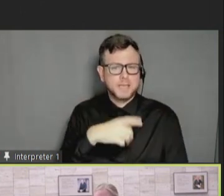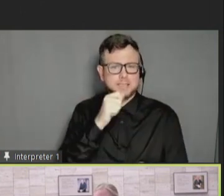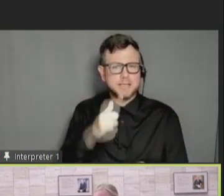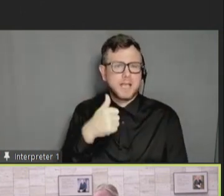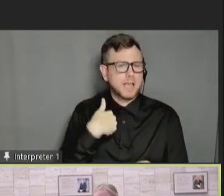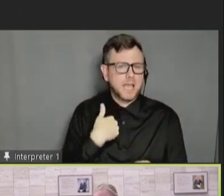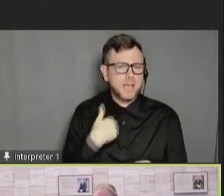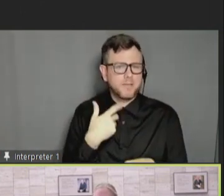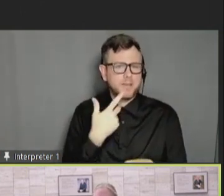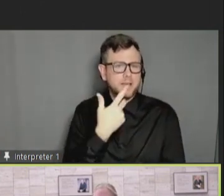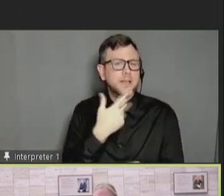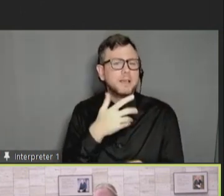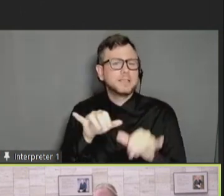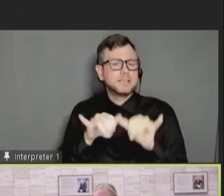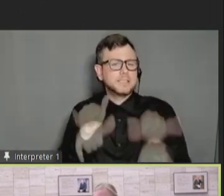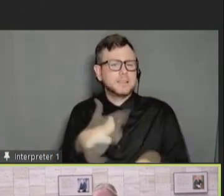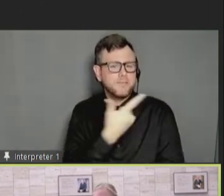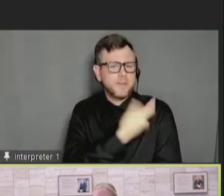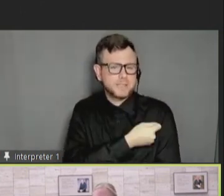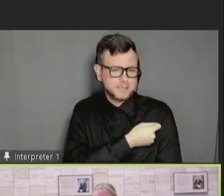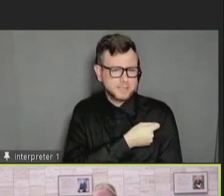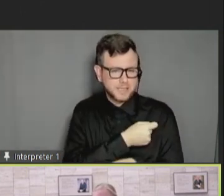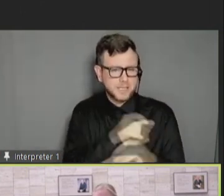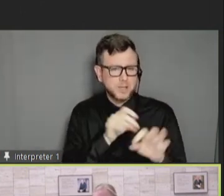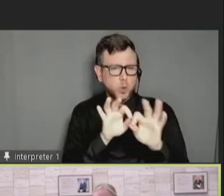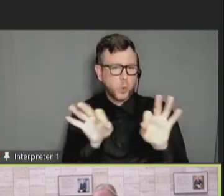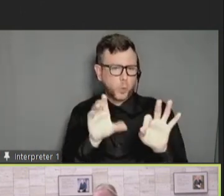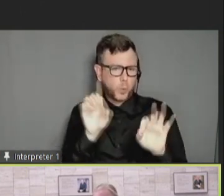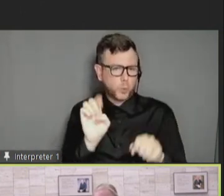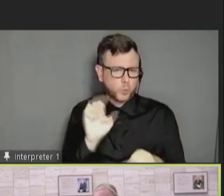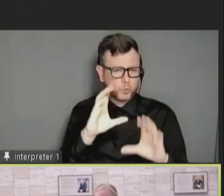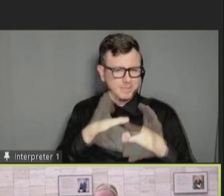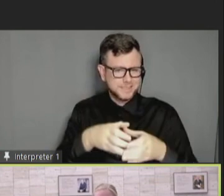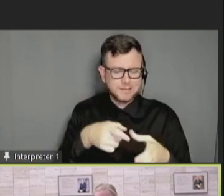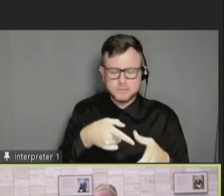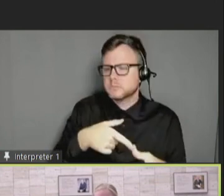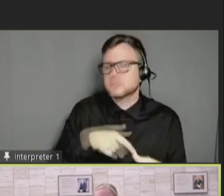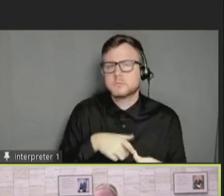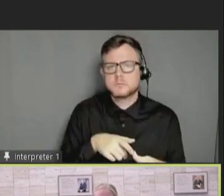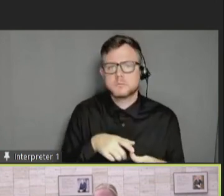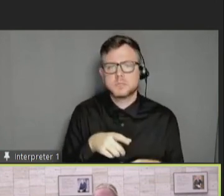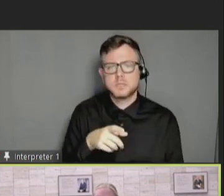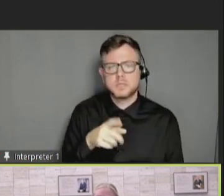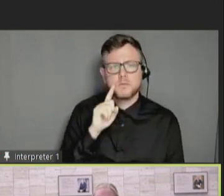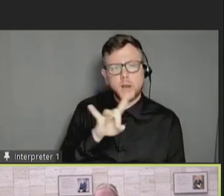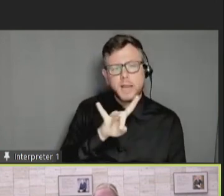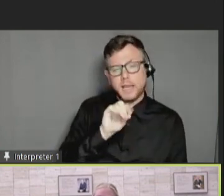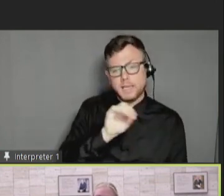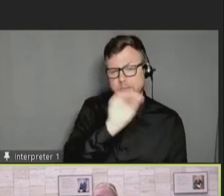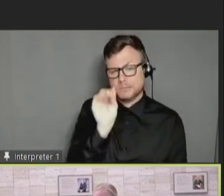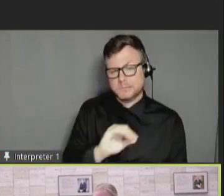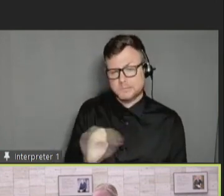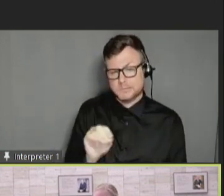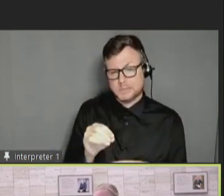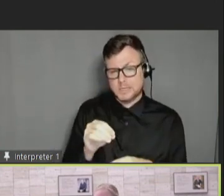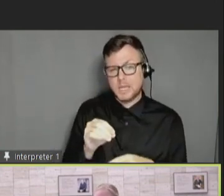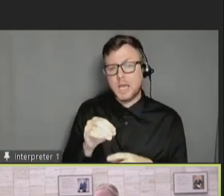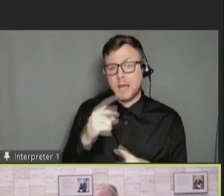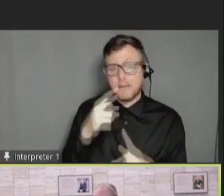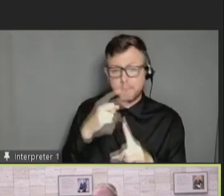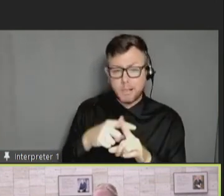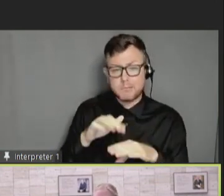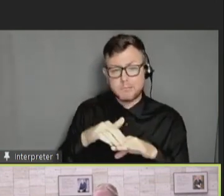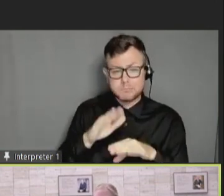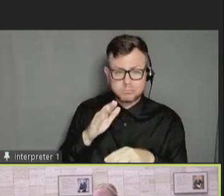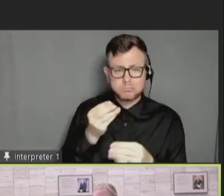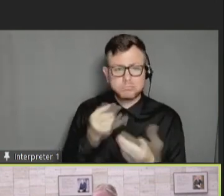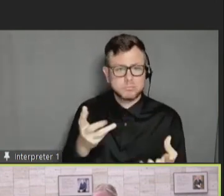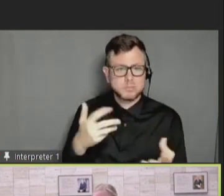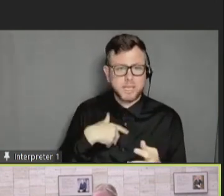set. That means that for the 80 percent-plus of data, it originates outside of the IIS.